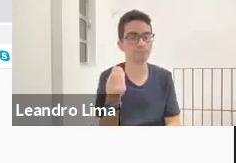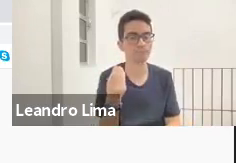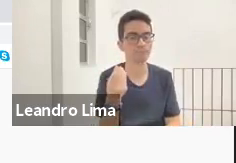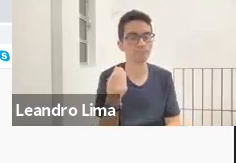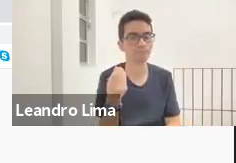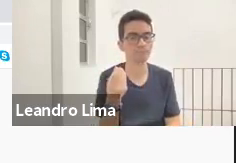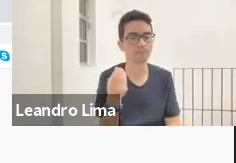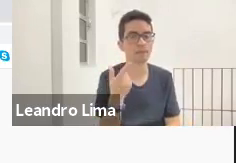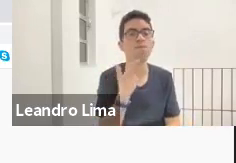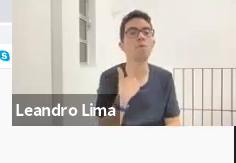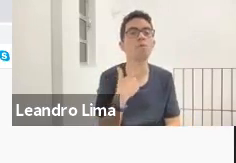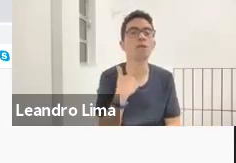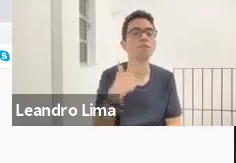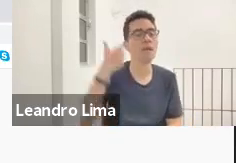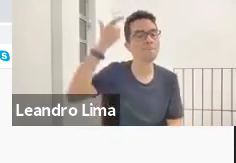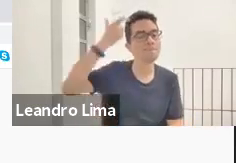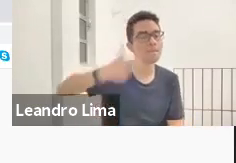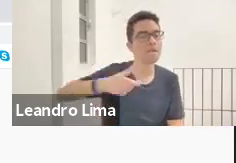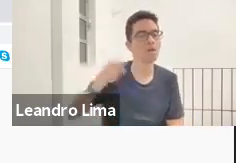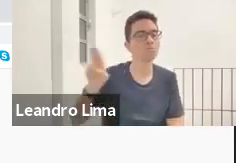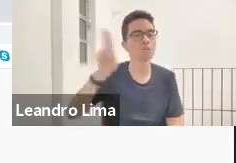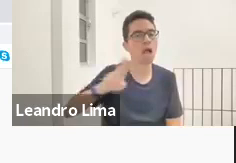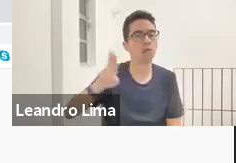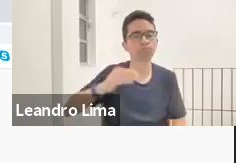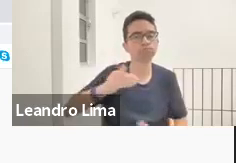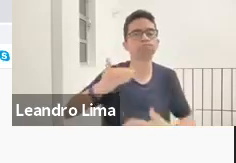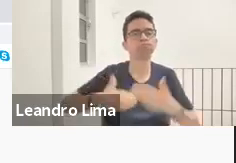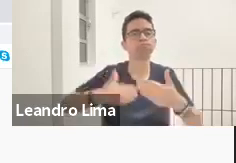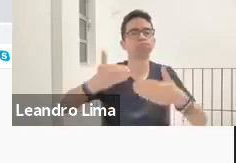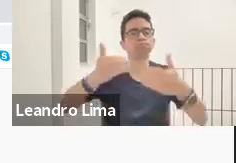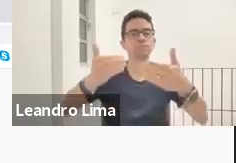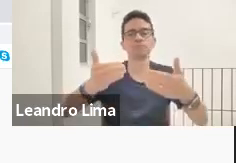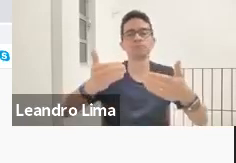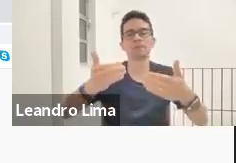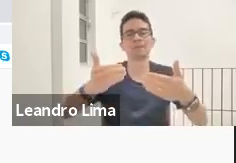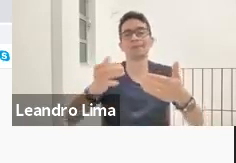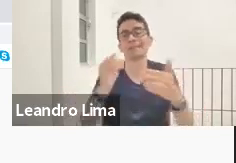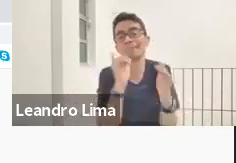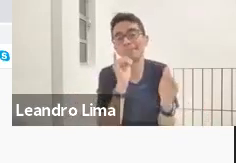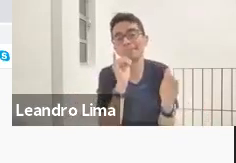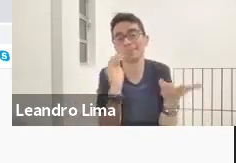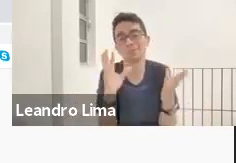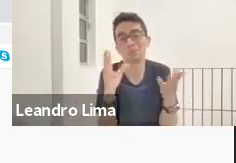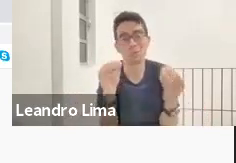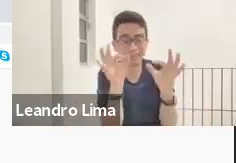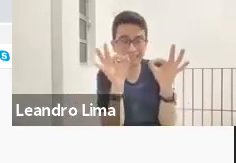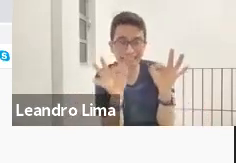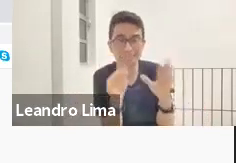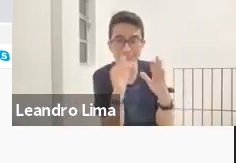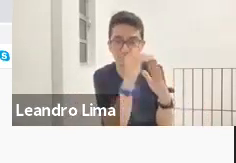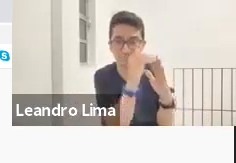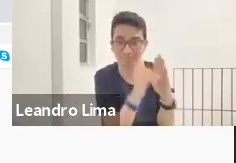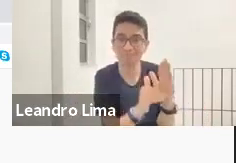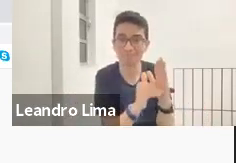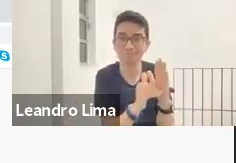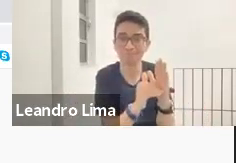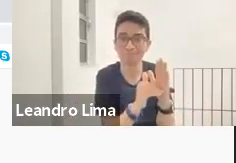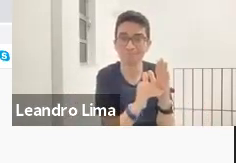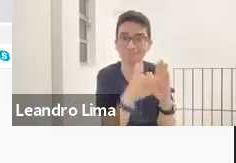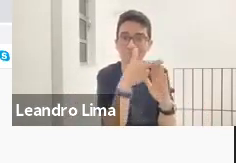where everything is kind of kind of neat and tidy. I don't want to be too much like that on the other hand I do think that these broad generalizations are there for